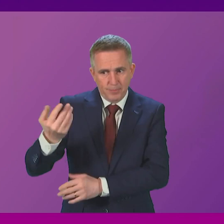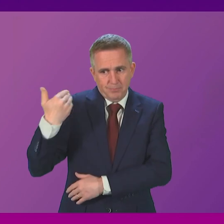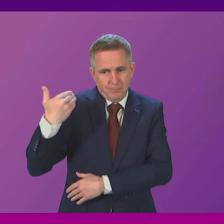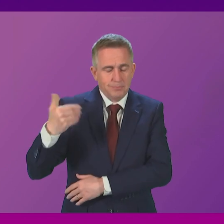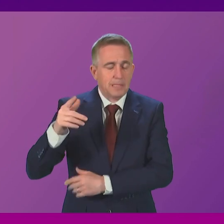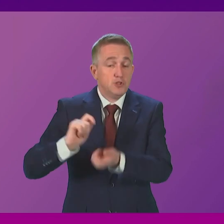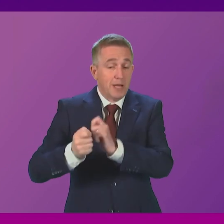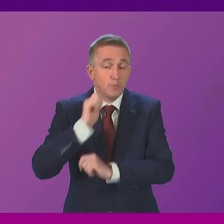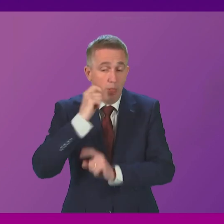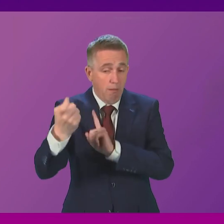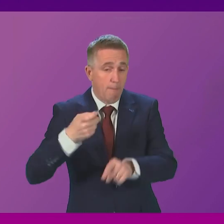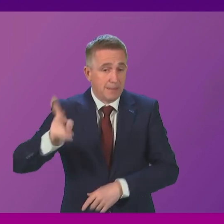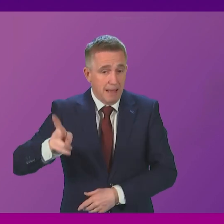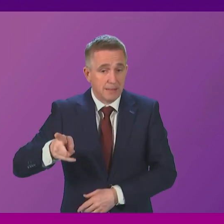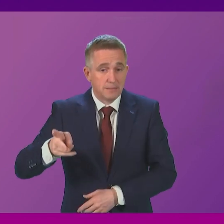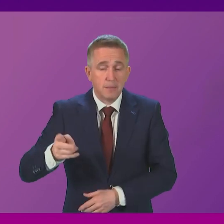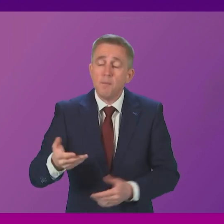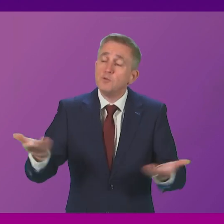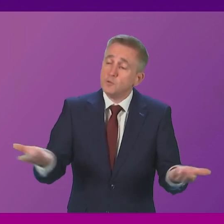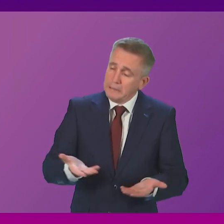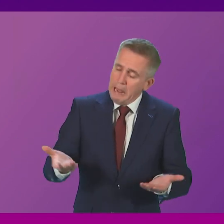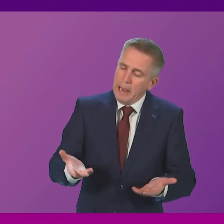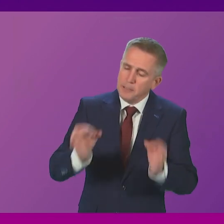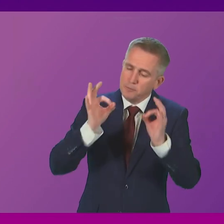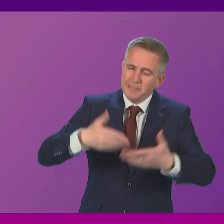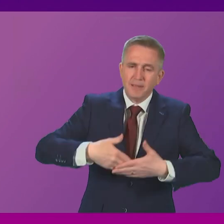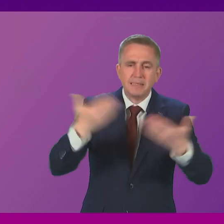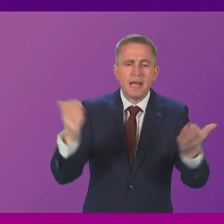For now, I want to recognise that this is a significant day for Humza Yousaf, as it